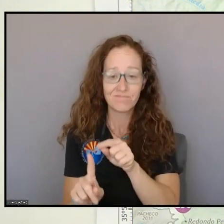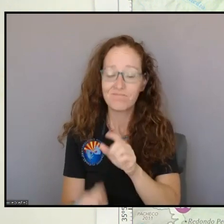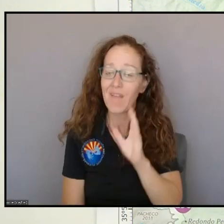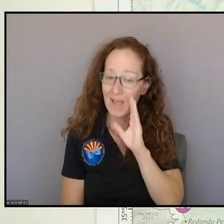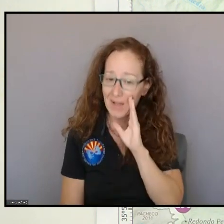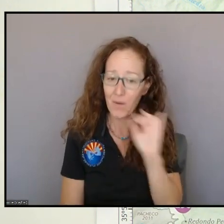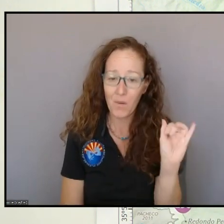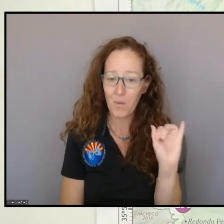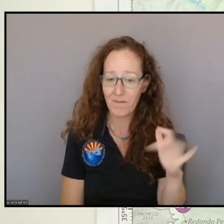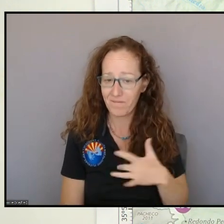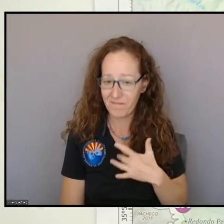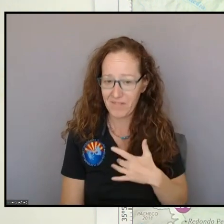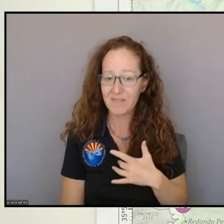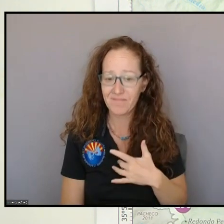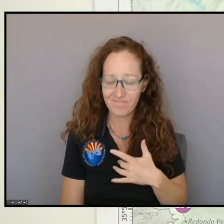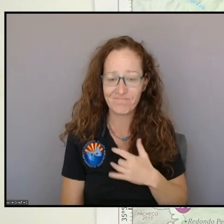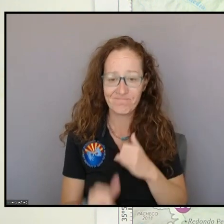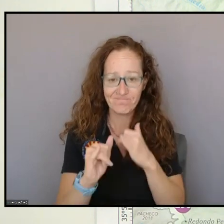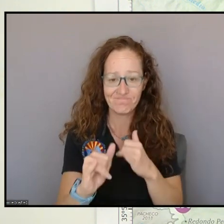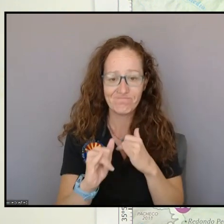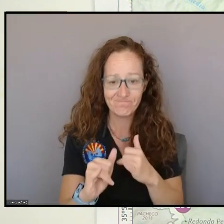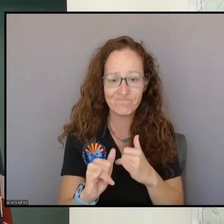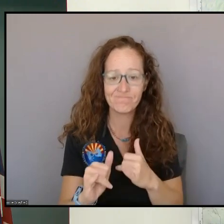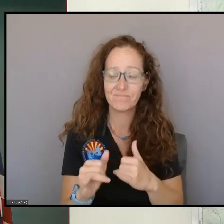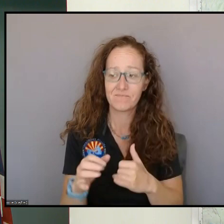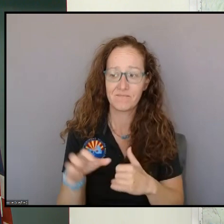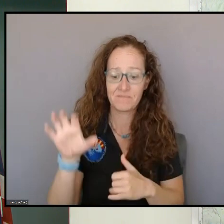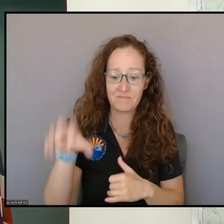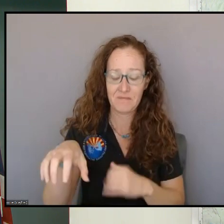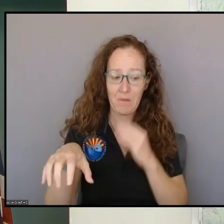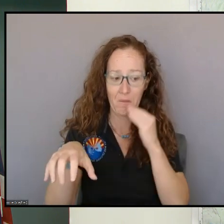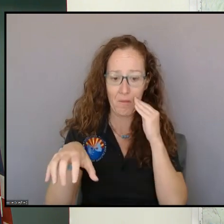what it's like to have family members lose their homes. So